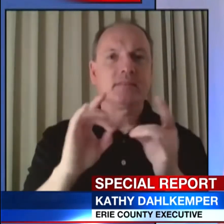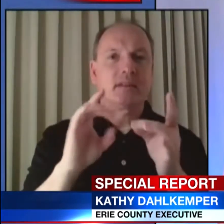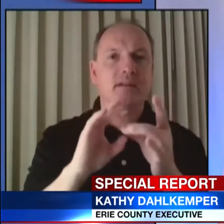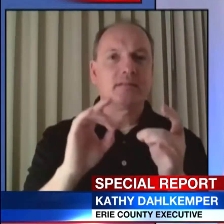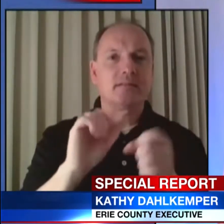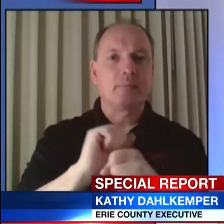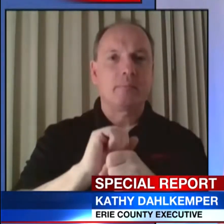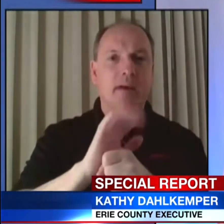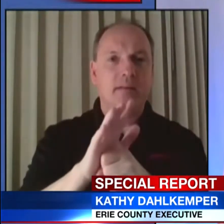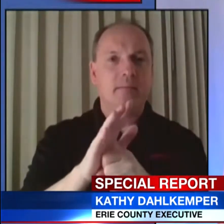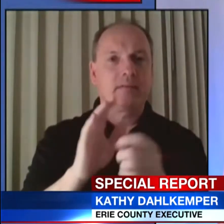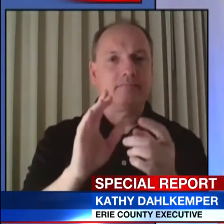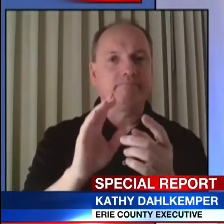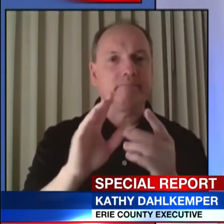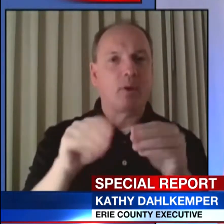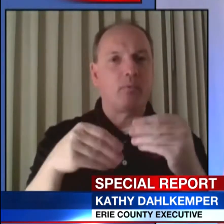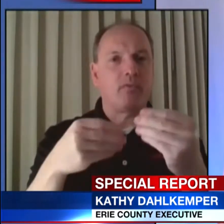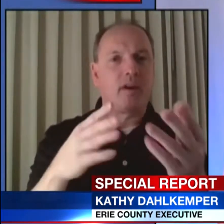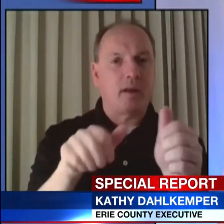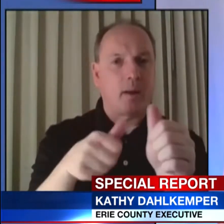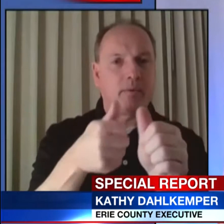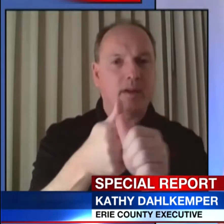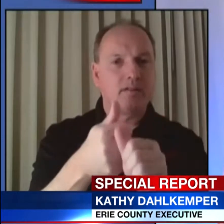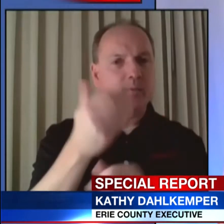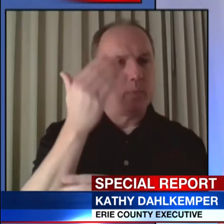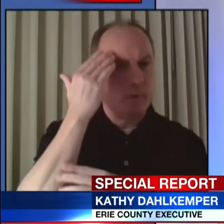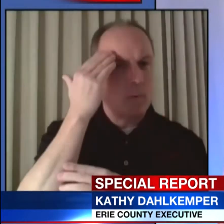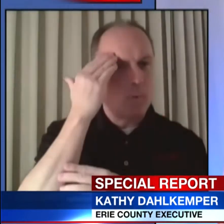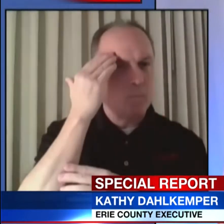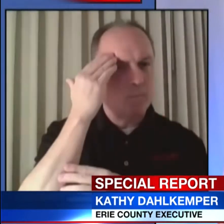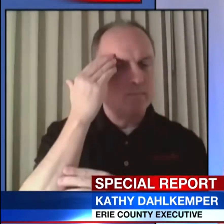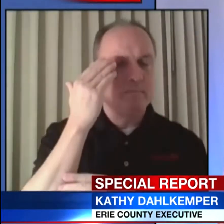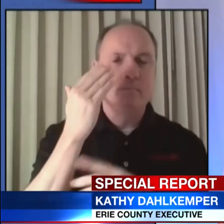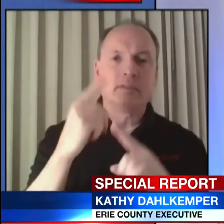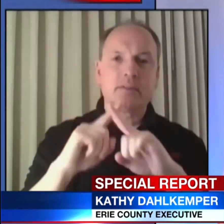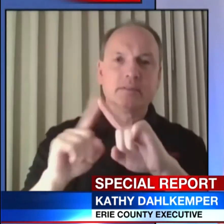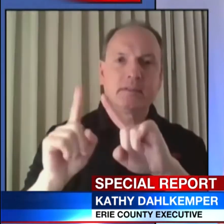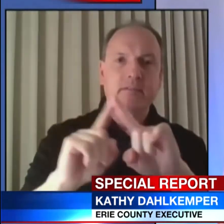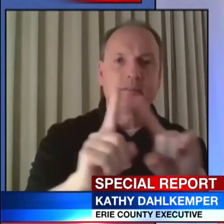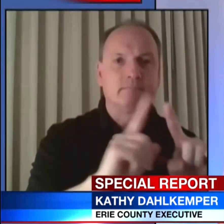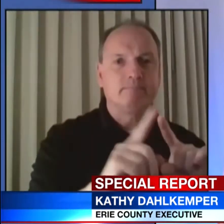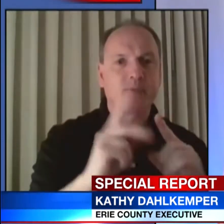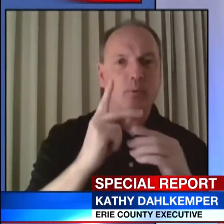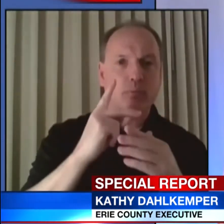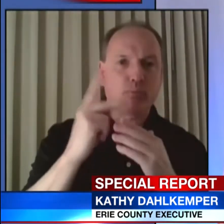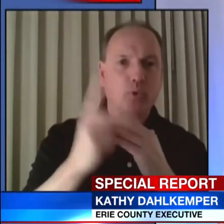THIS ABSOLUTELY BEAUTIFUL WEDNESDAY TO DISCUSS THE PANDEMIC AND GIVE YOU SOME UPDATES.